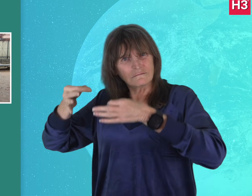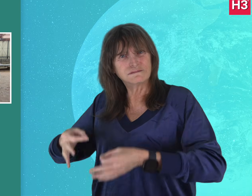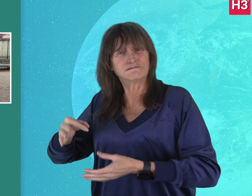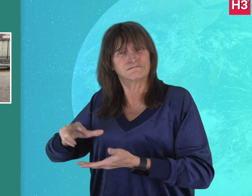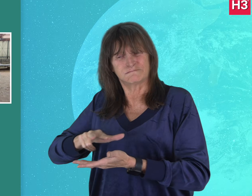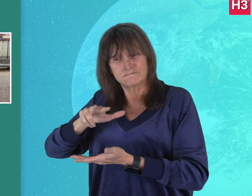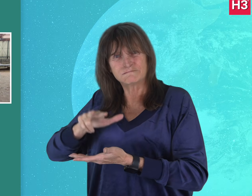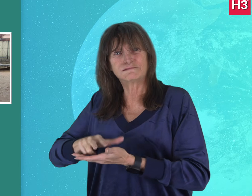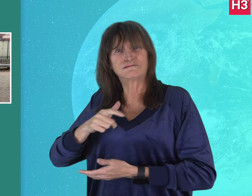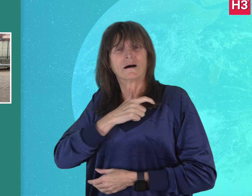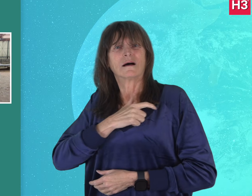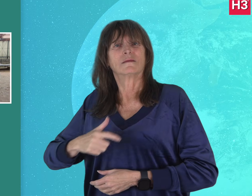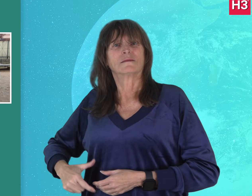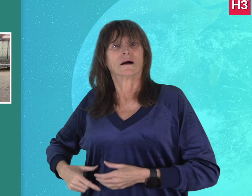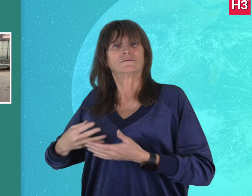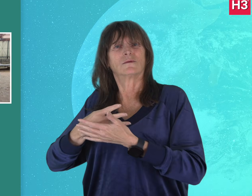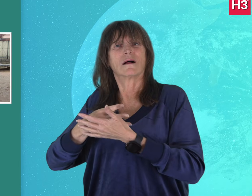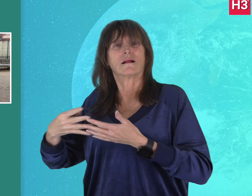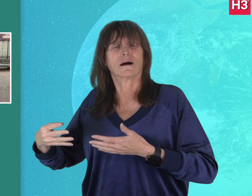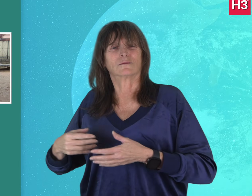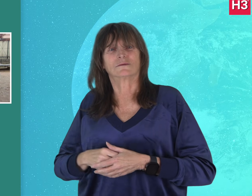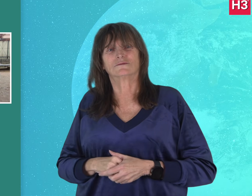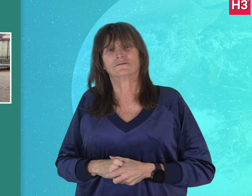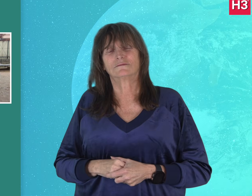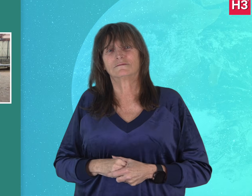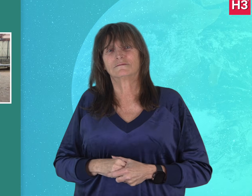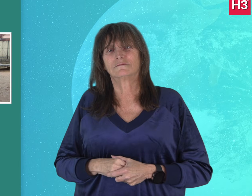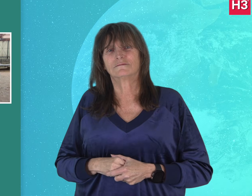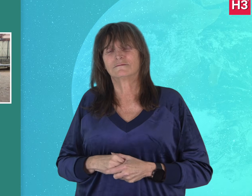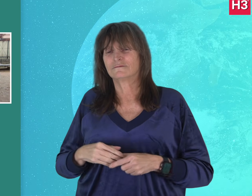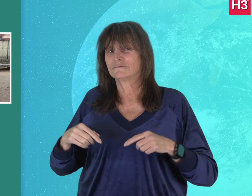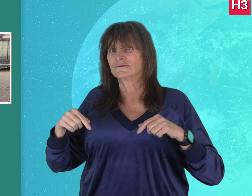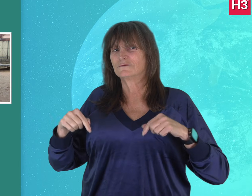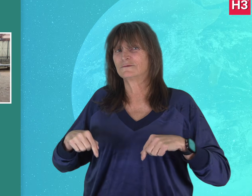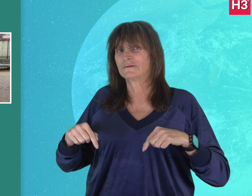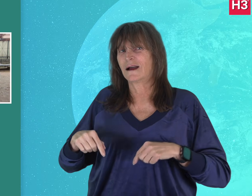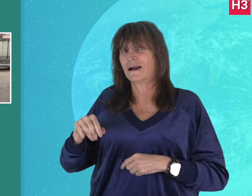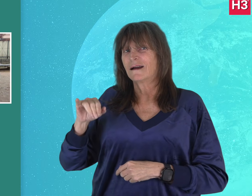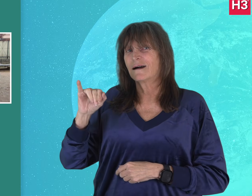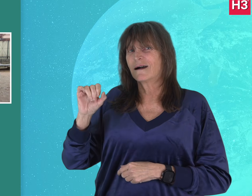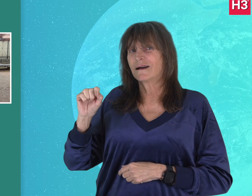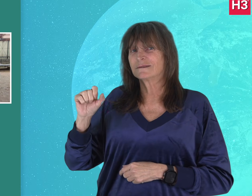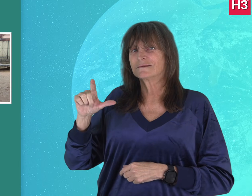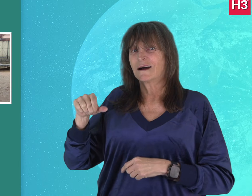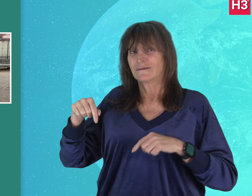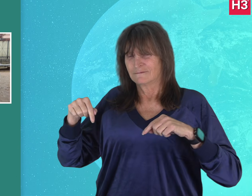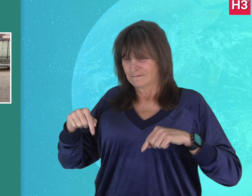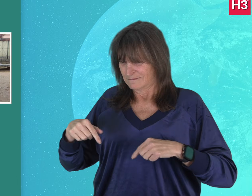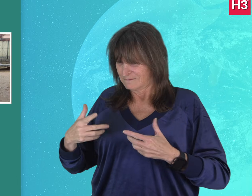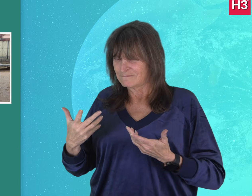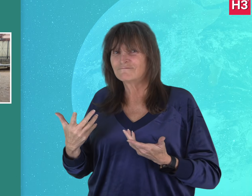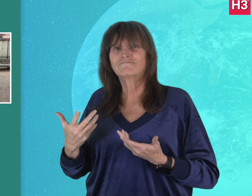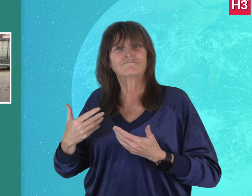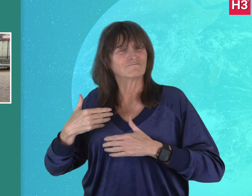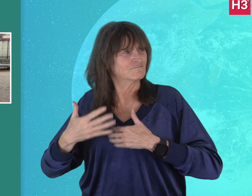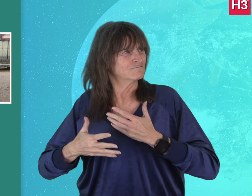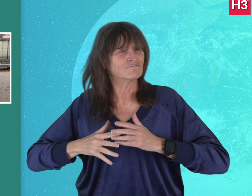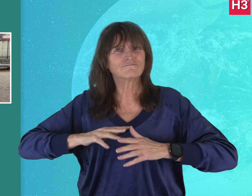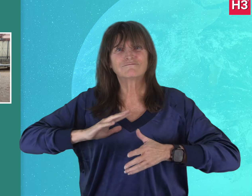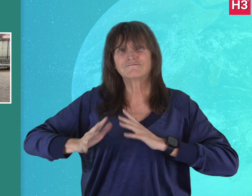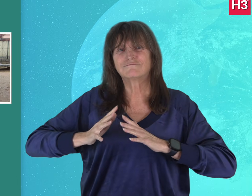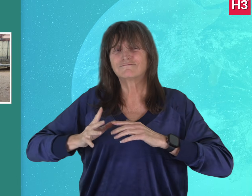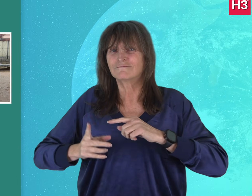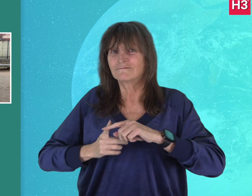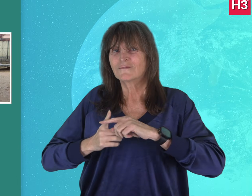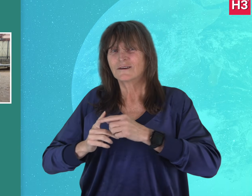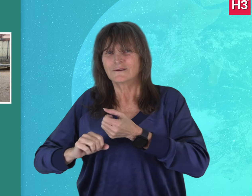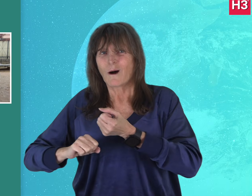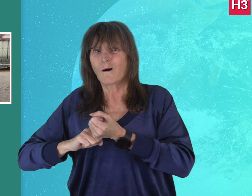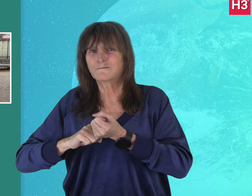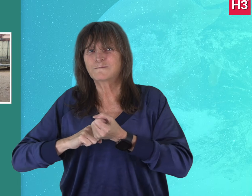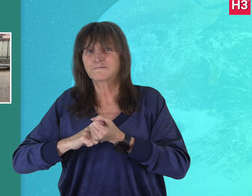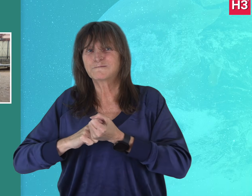supported, but it is not in the constitution. Because of this,